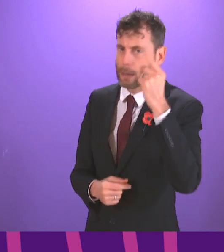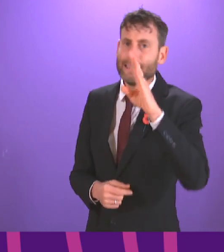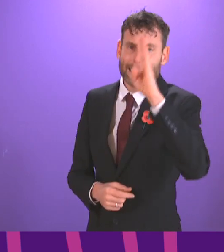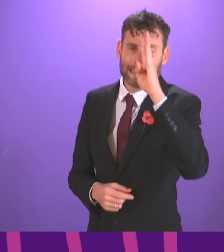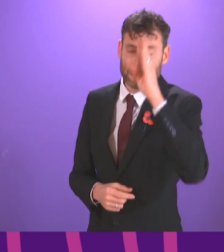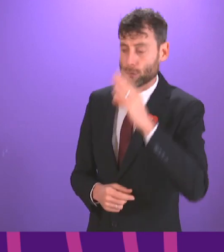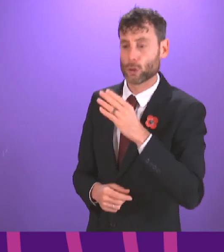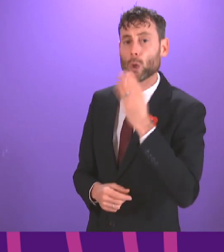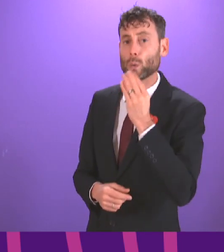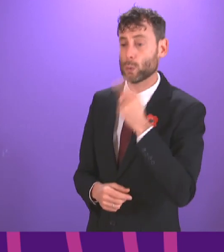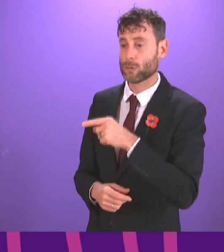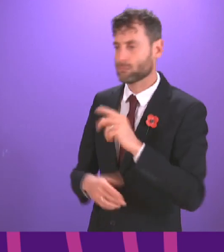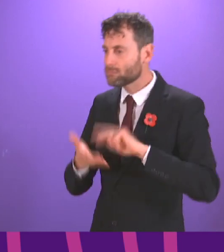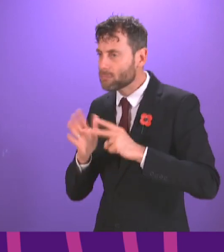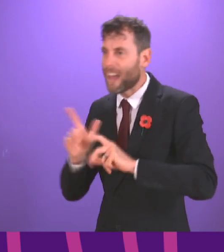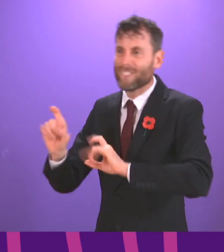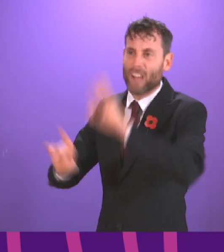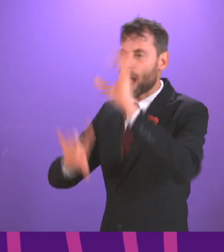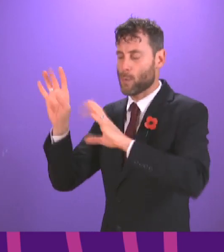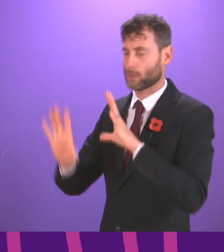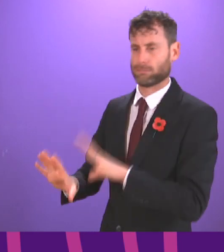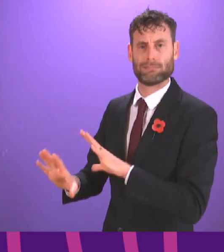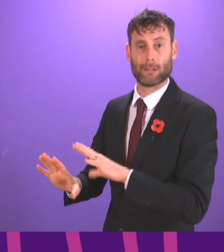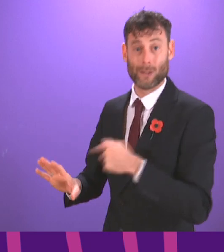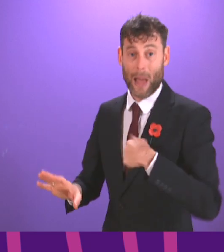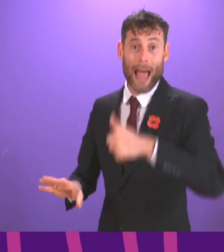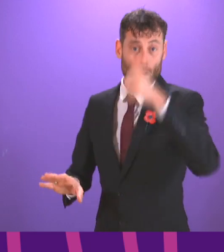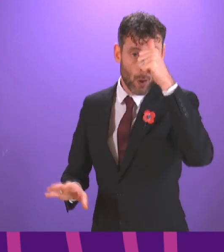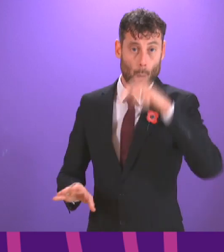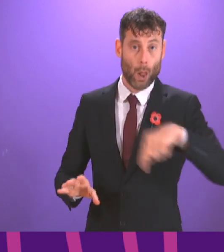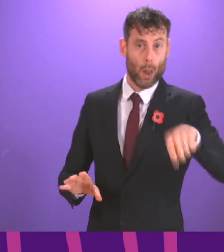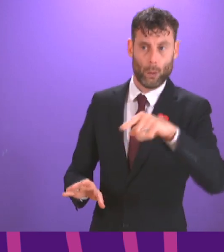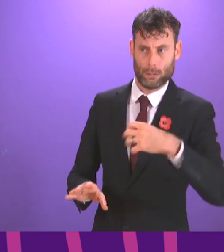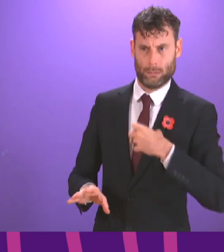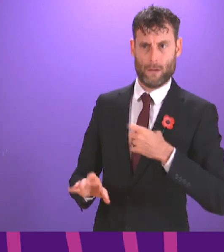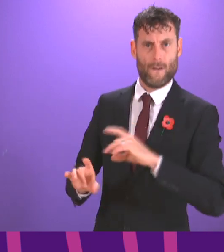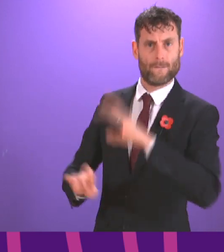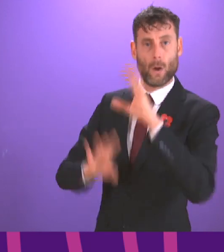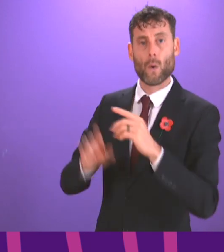so I know only too well the impact that they can have on local communities.